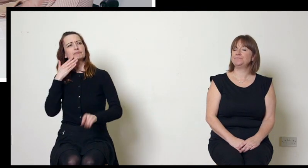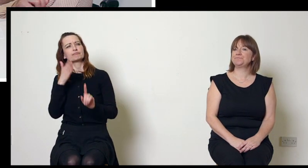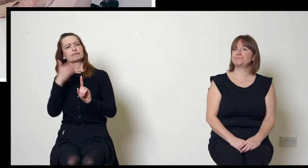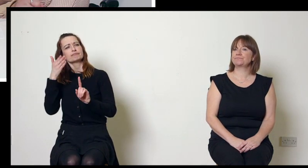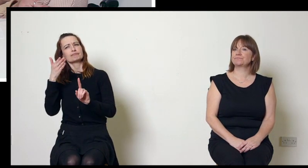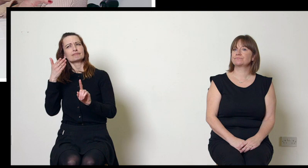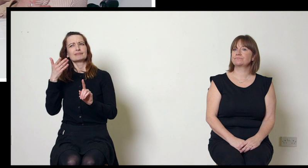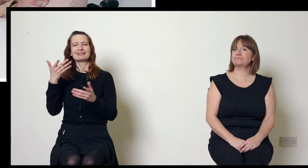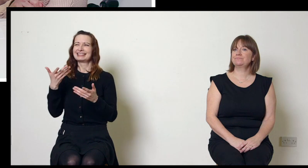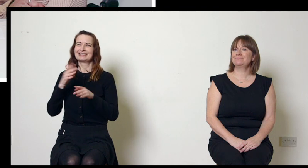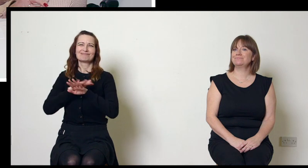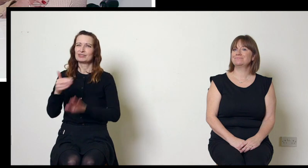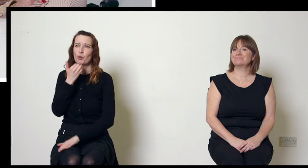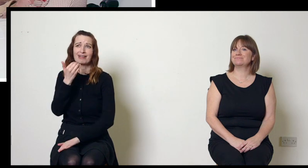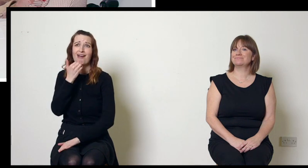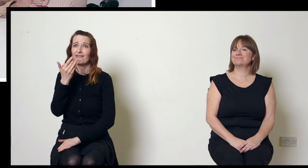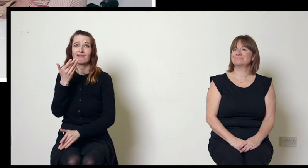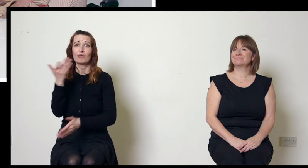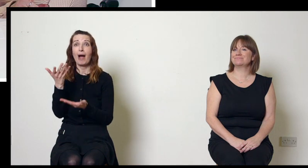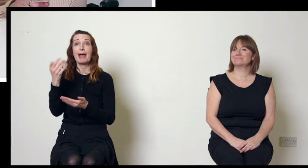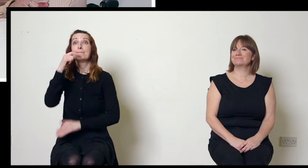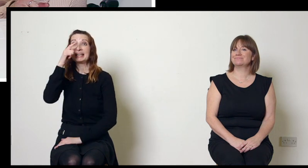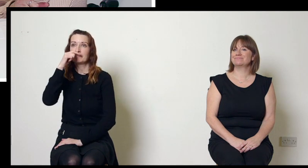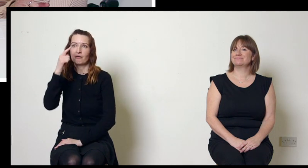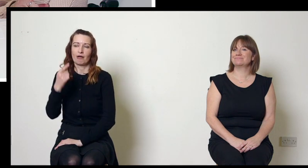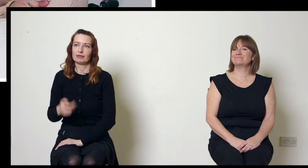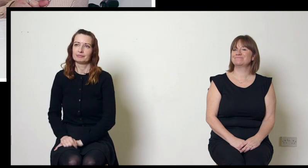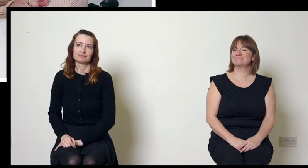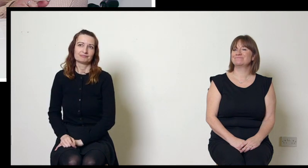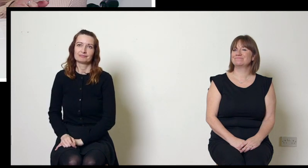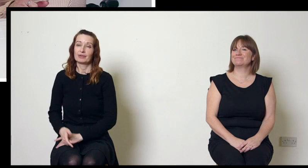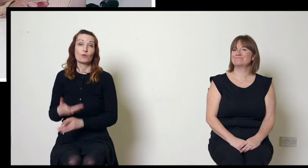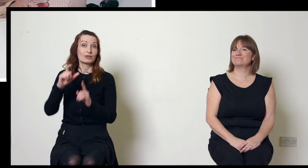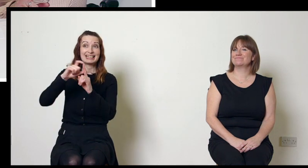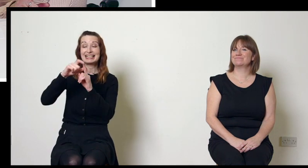there just isn't enough in Peterborough for the DDN community,